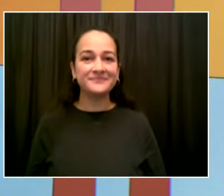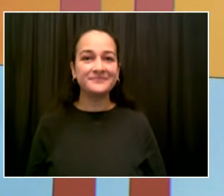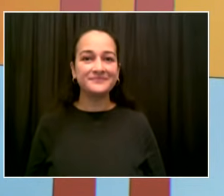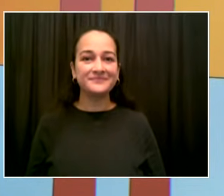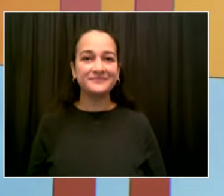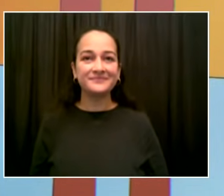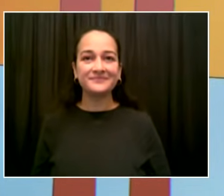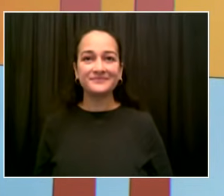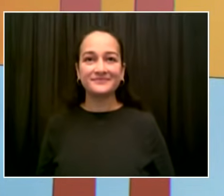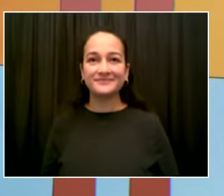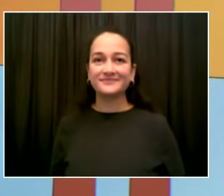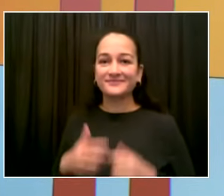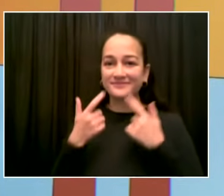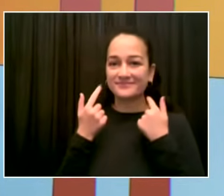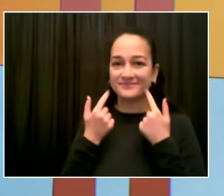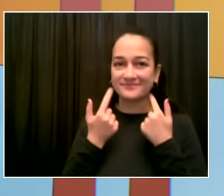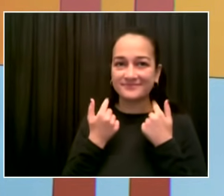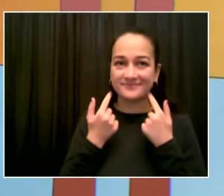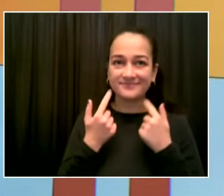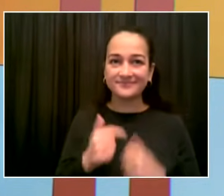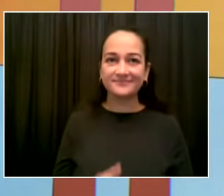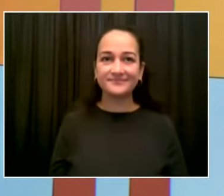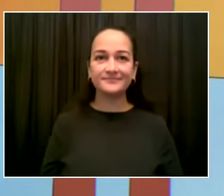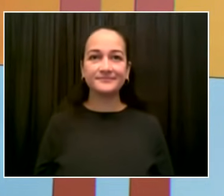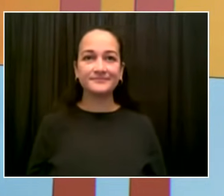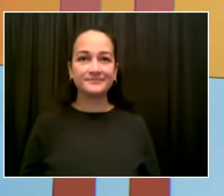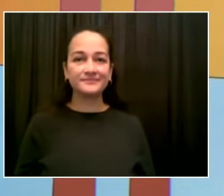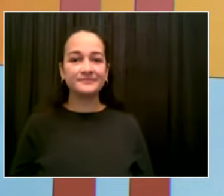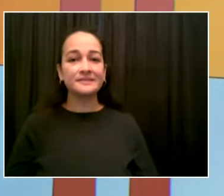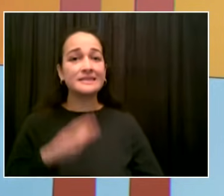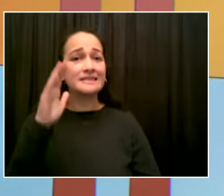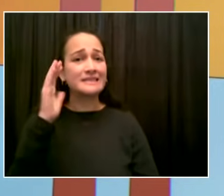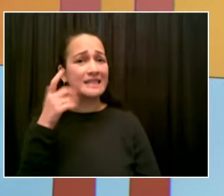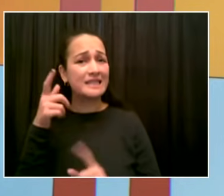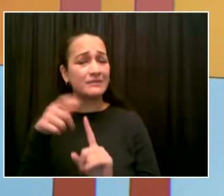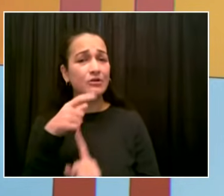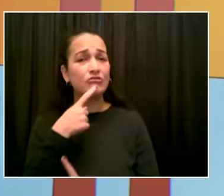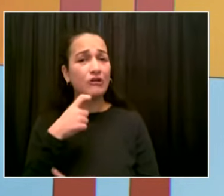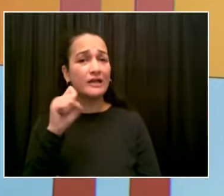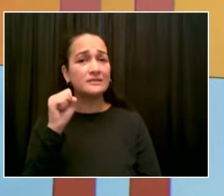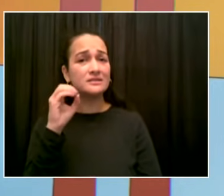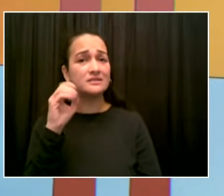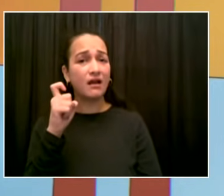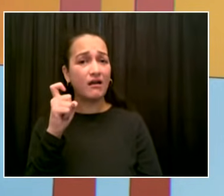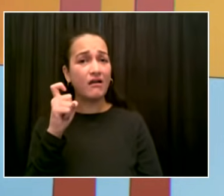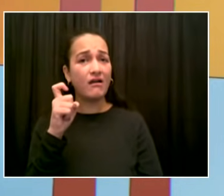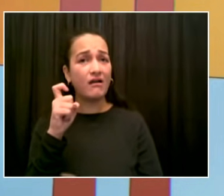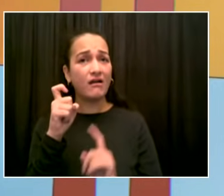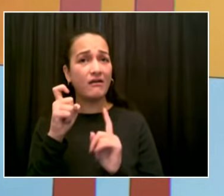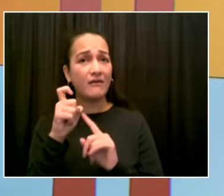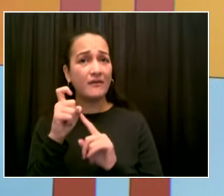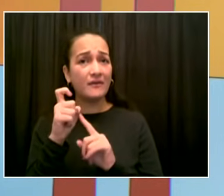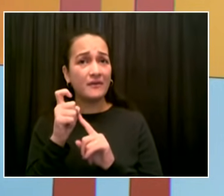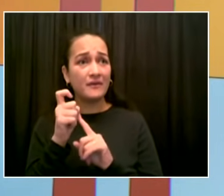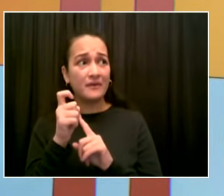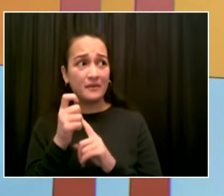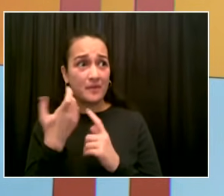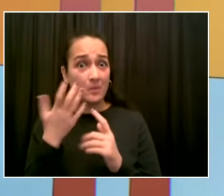APPEAR TO BE HEADED FOR THE POST SEASON, SO YOU CAN AFFORD TO TPA MR. MET ON THE HEAD AND KEEP